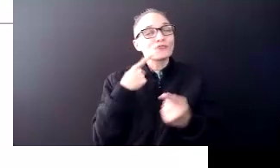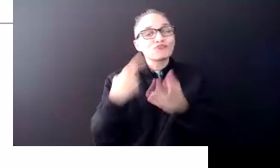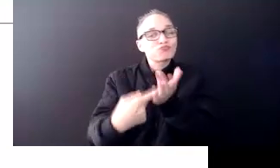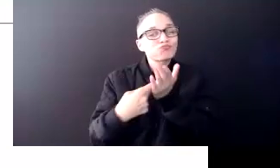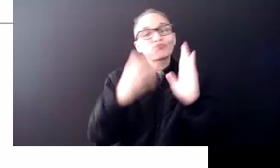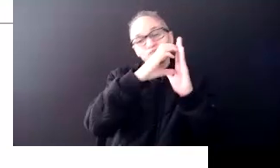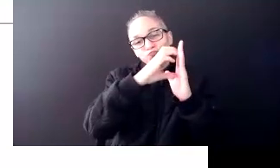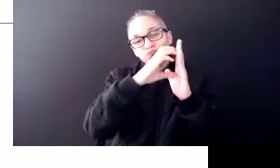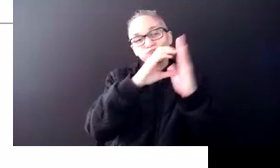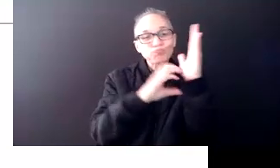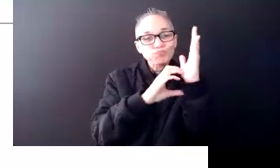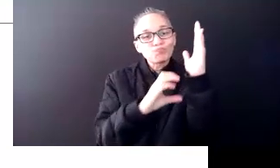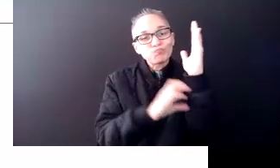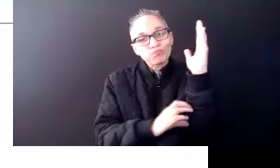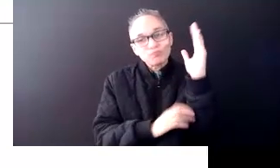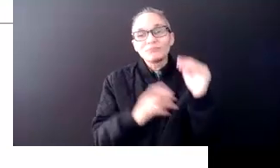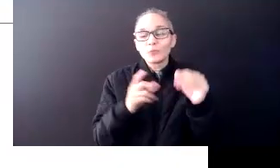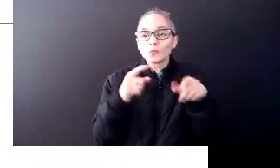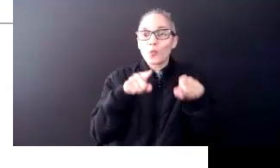to help us as we're looking at RSI.